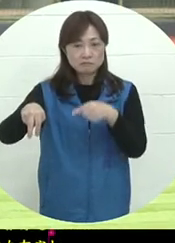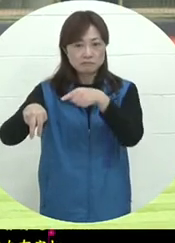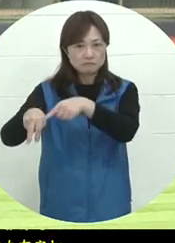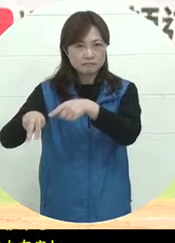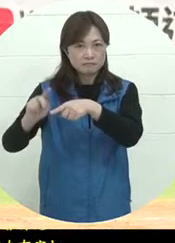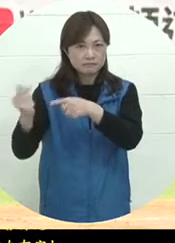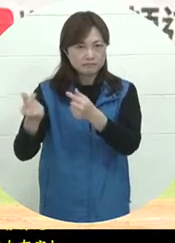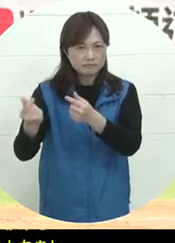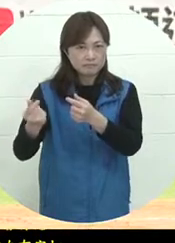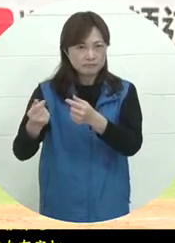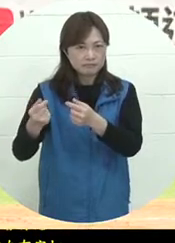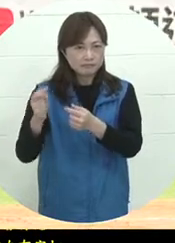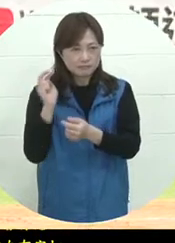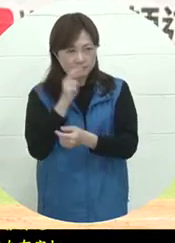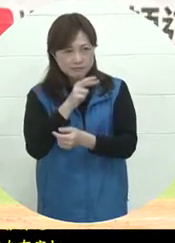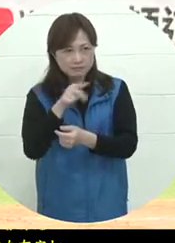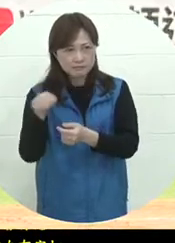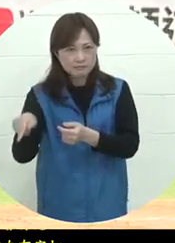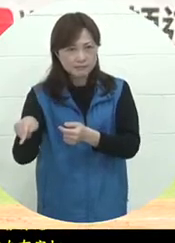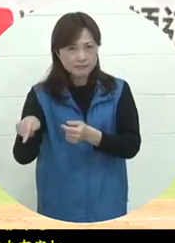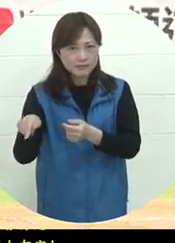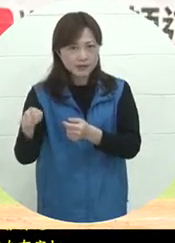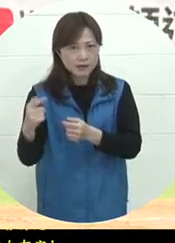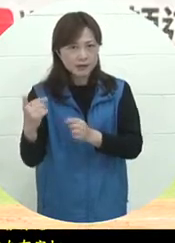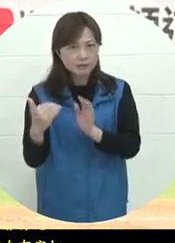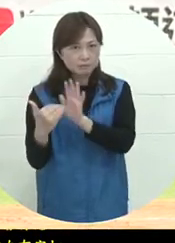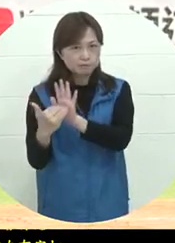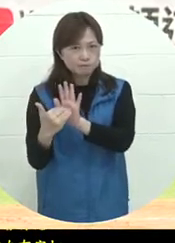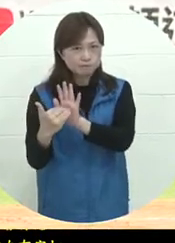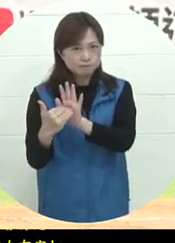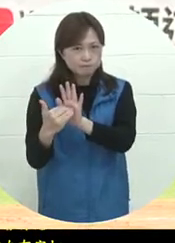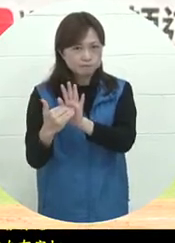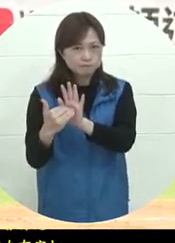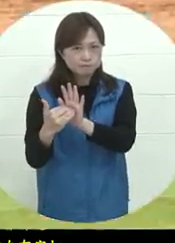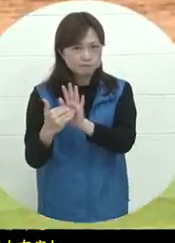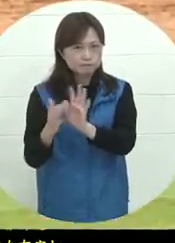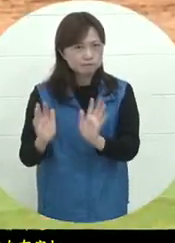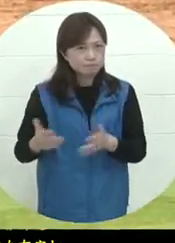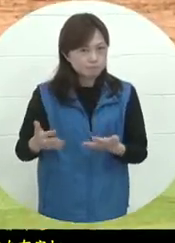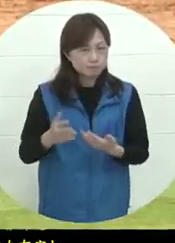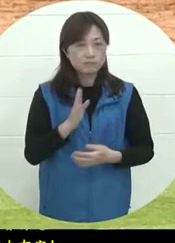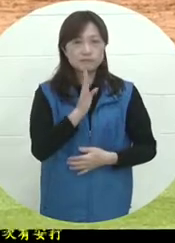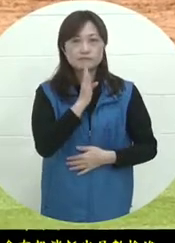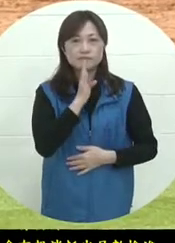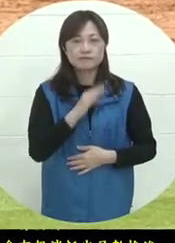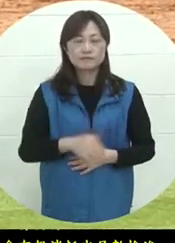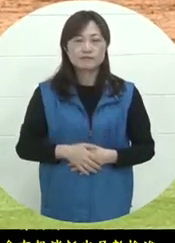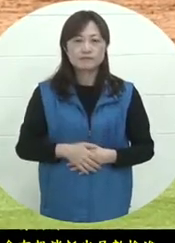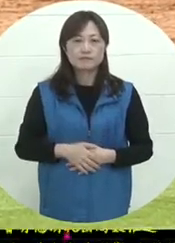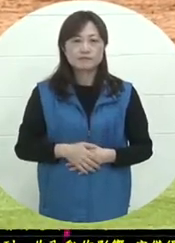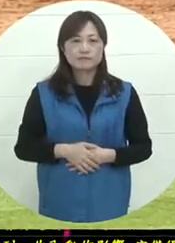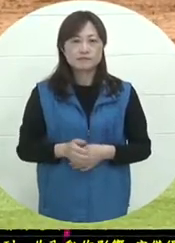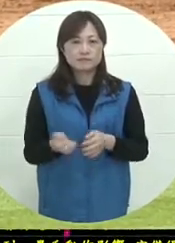which is actually a defense. It's still quite shallow. Of course, the interference effect just mentioned seems to have come out at this time